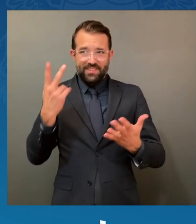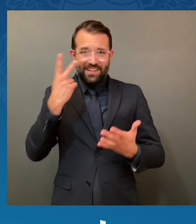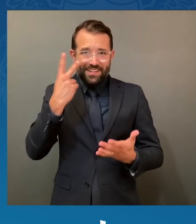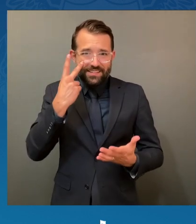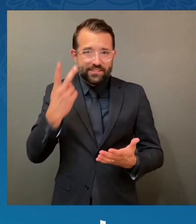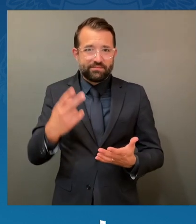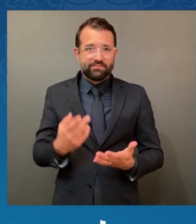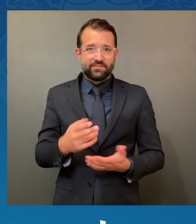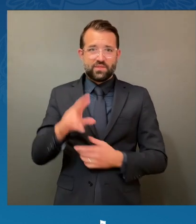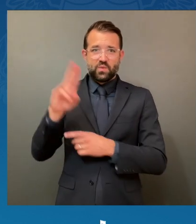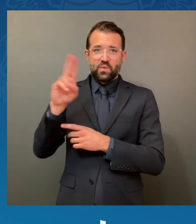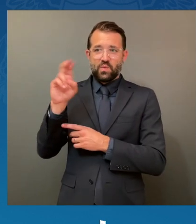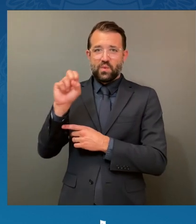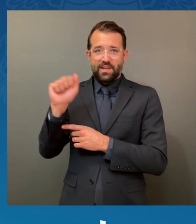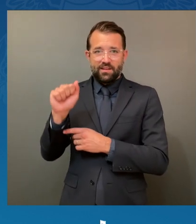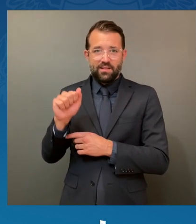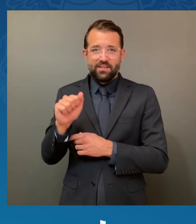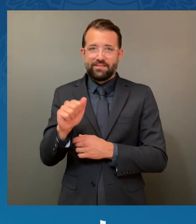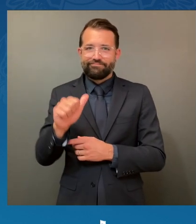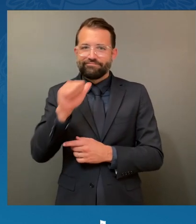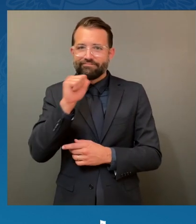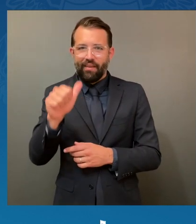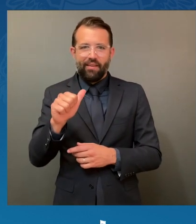with the urgency this crisis demands.